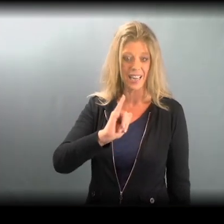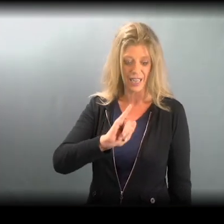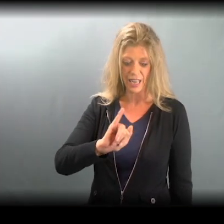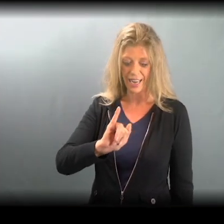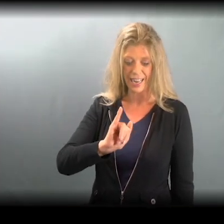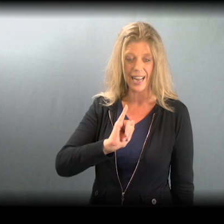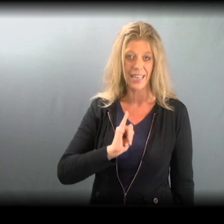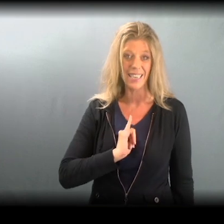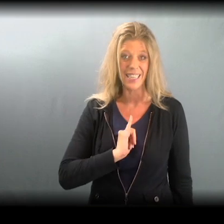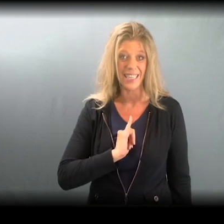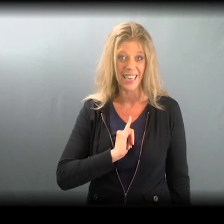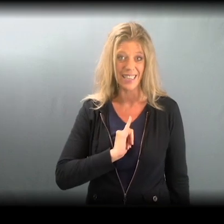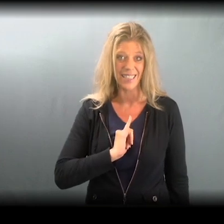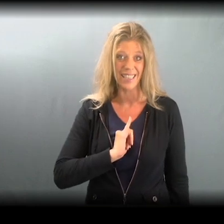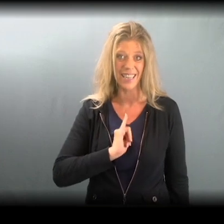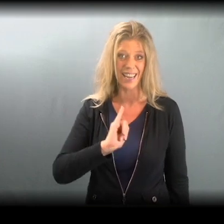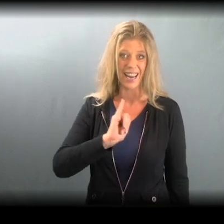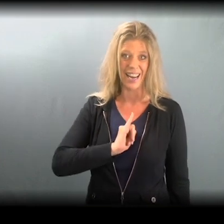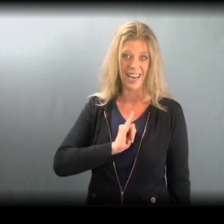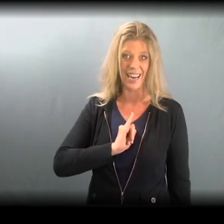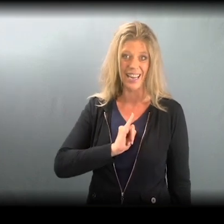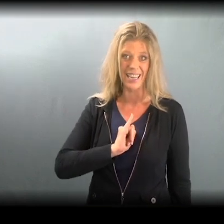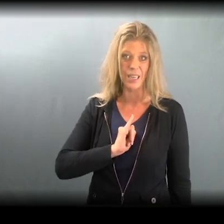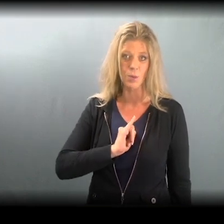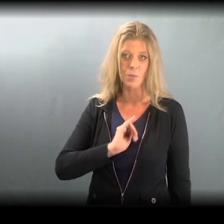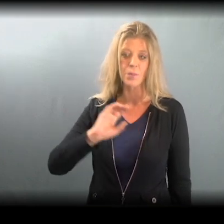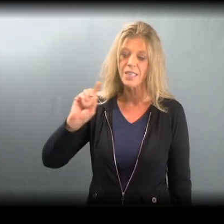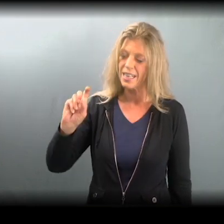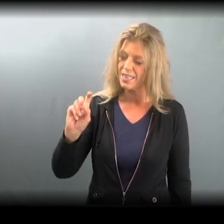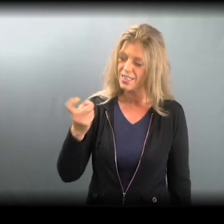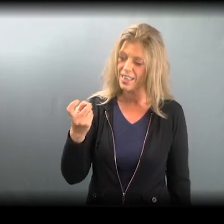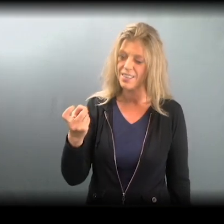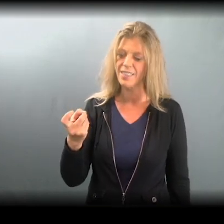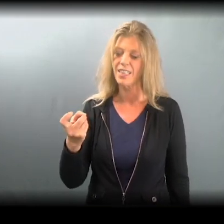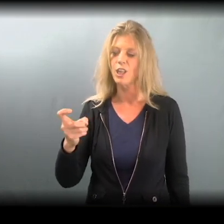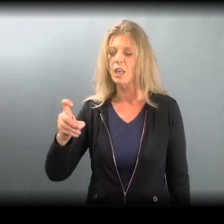I-hand on your chest. I JUST